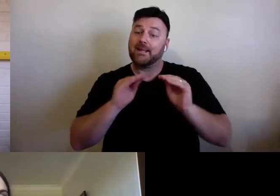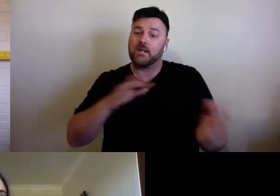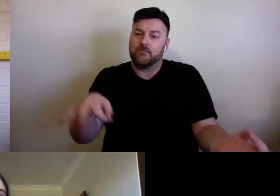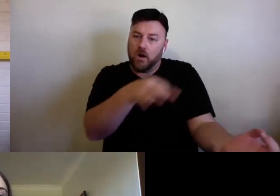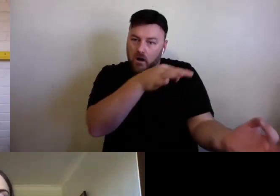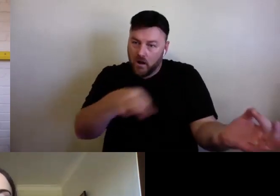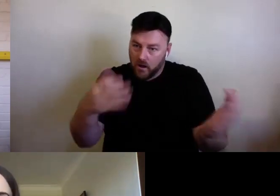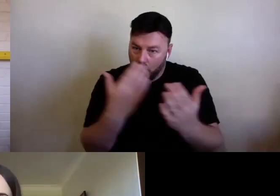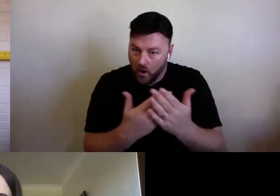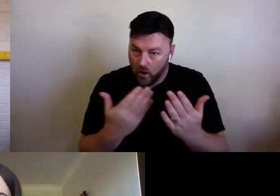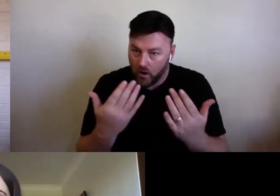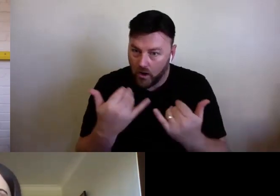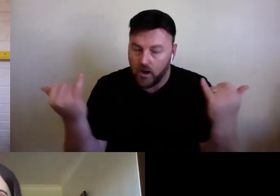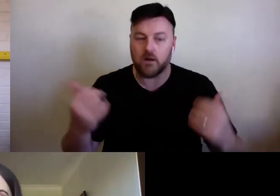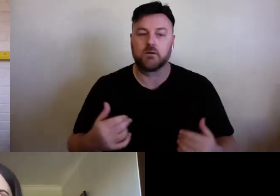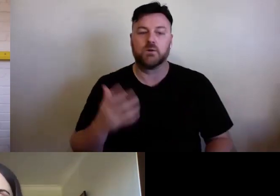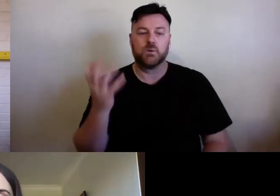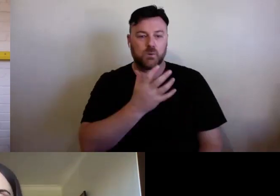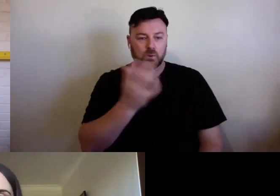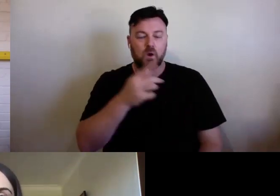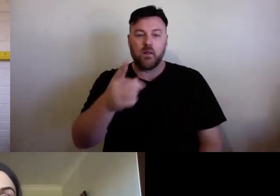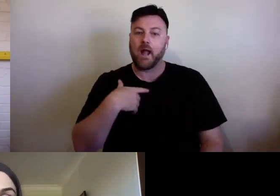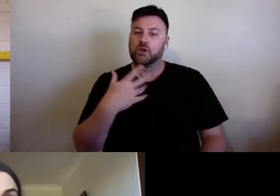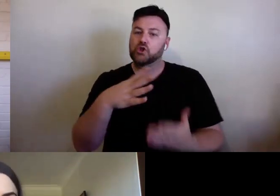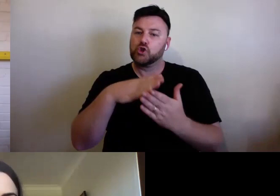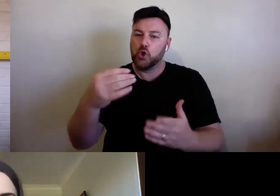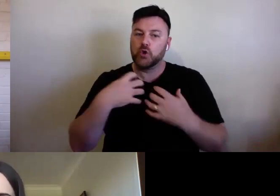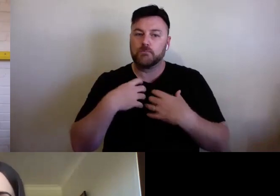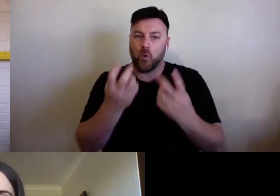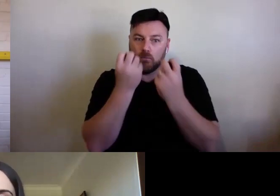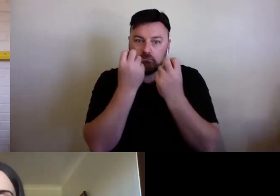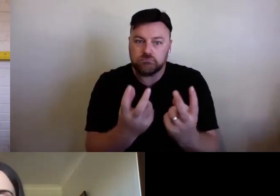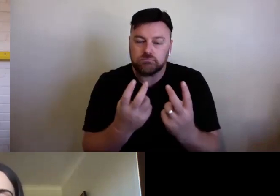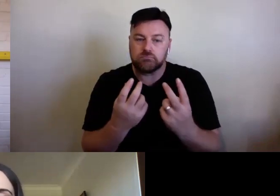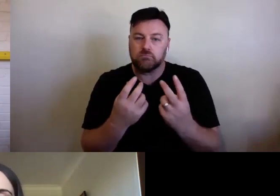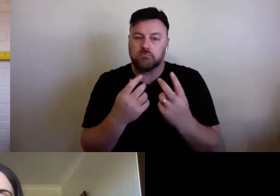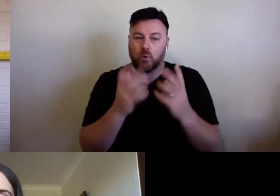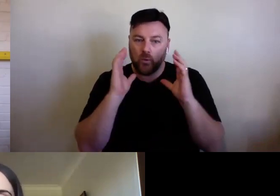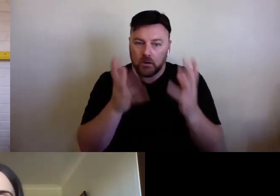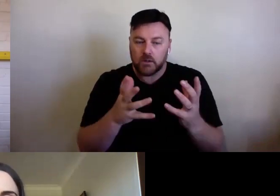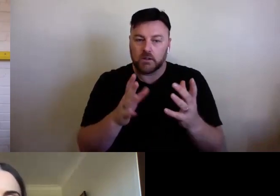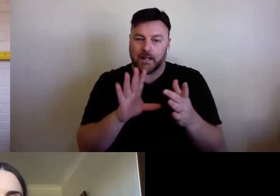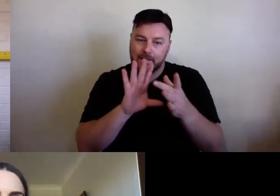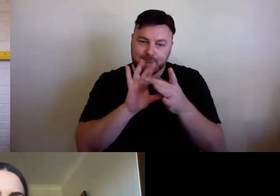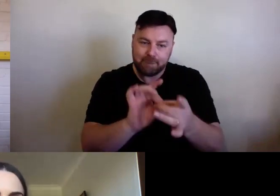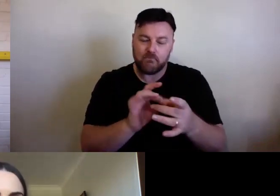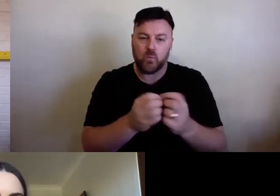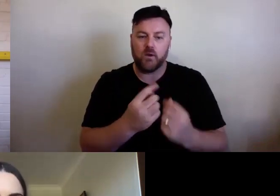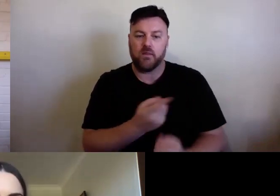it's because they're looking at the screen. Another one was more an